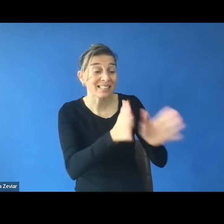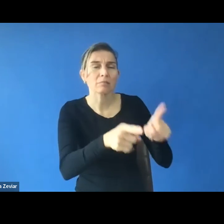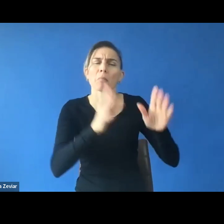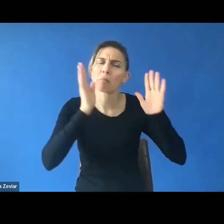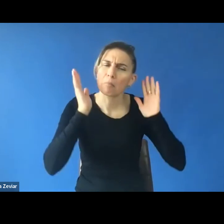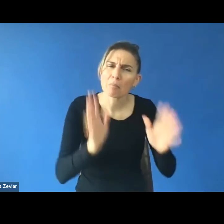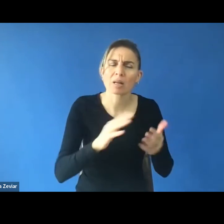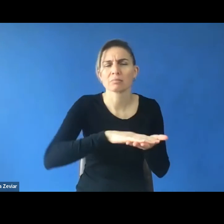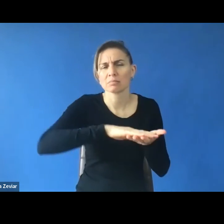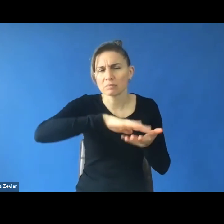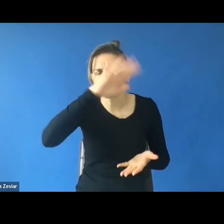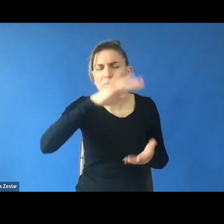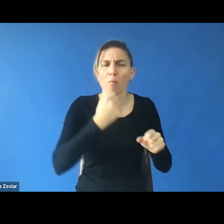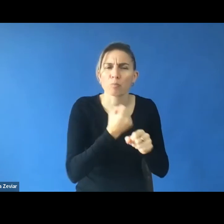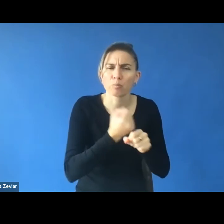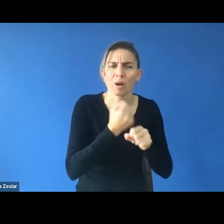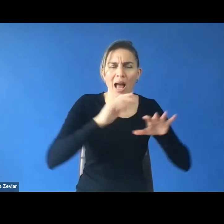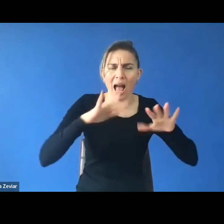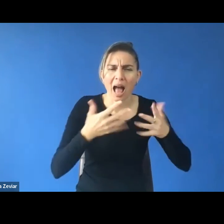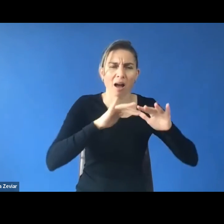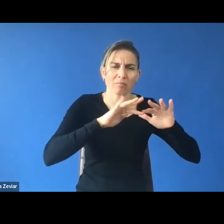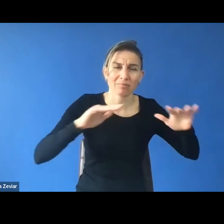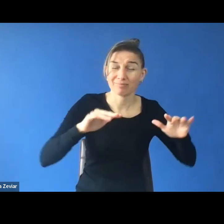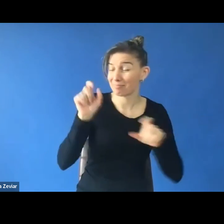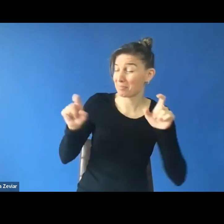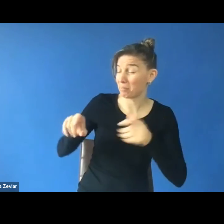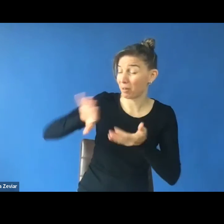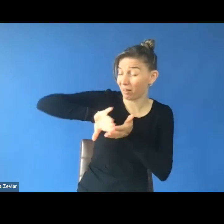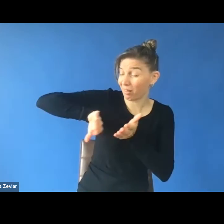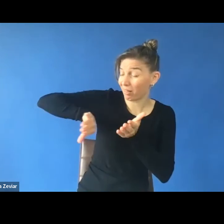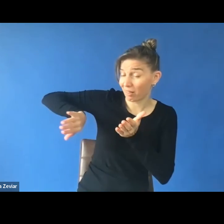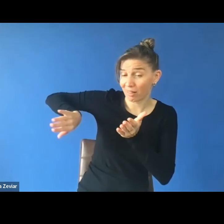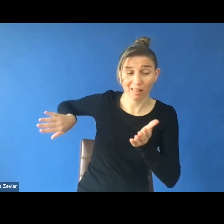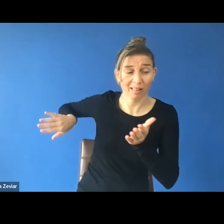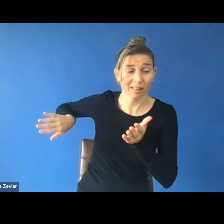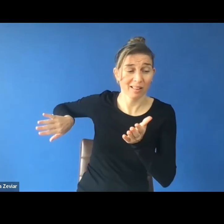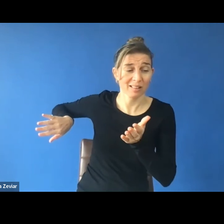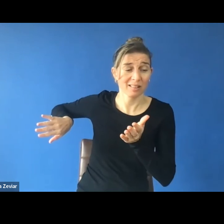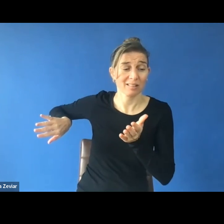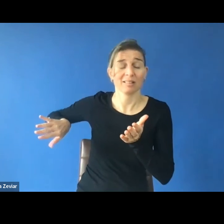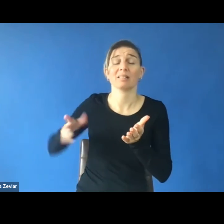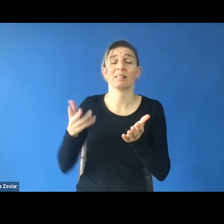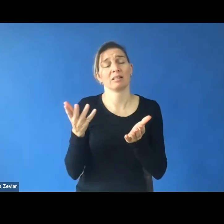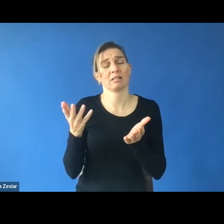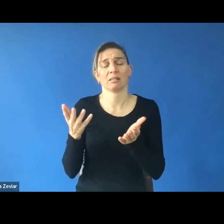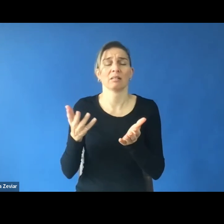so we don't leave behind the most marginalized and vulnerable which includes every people with disabilities.